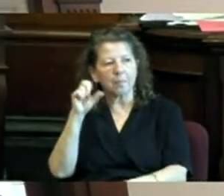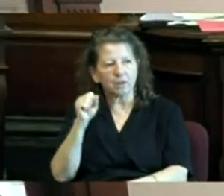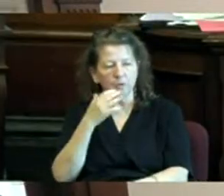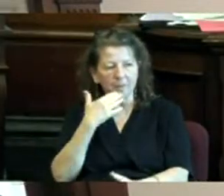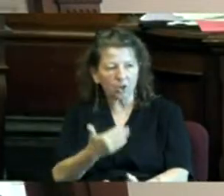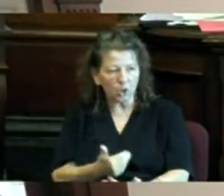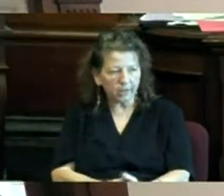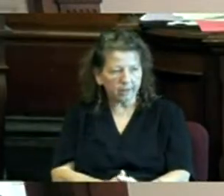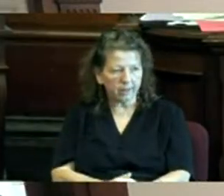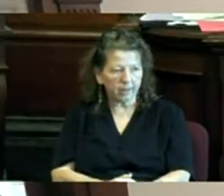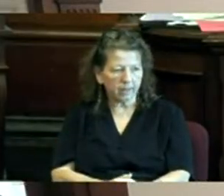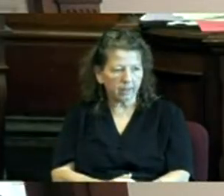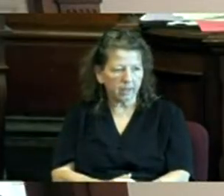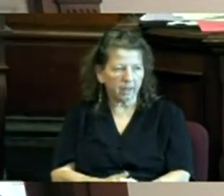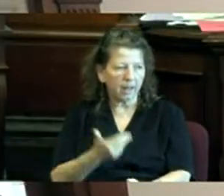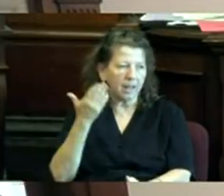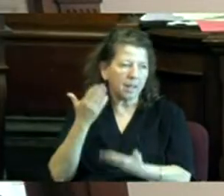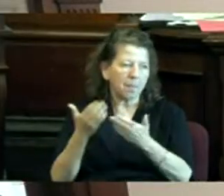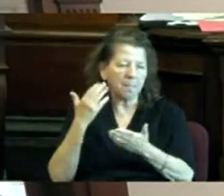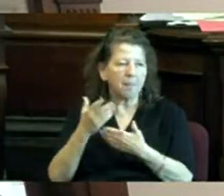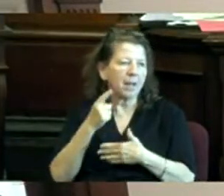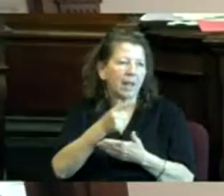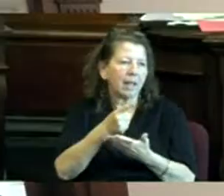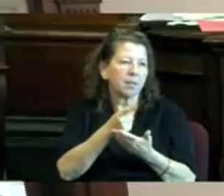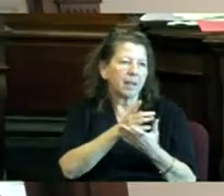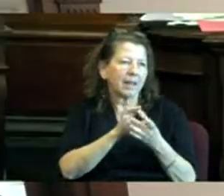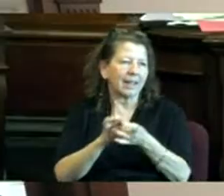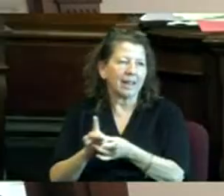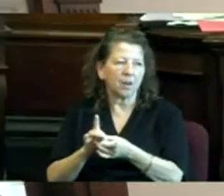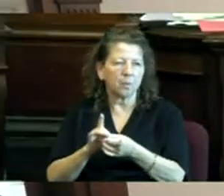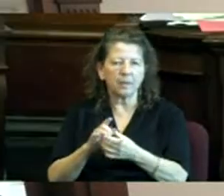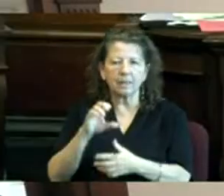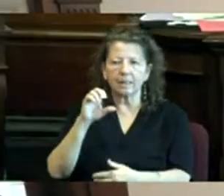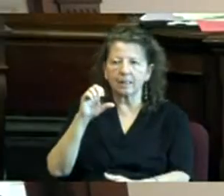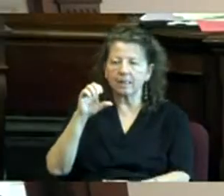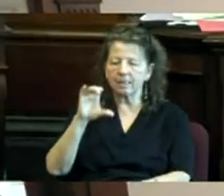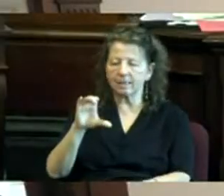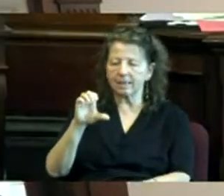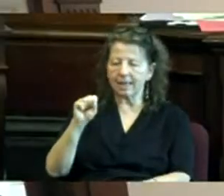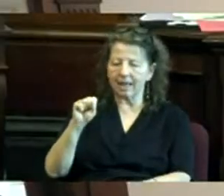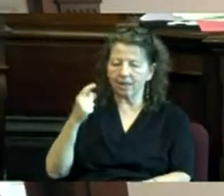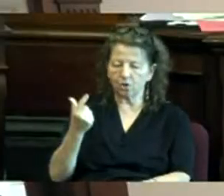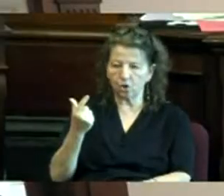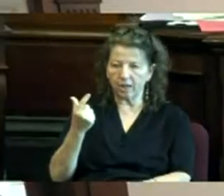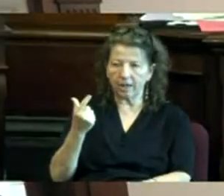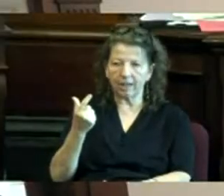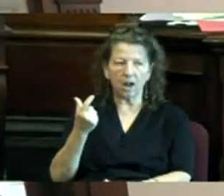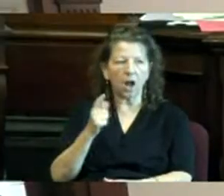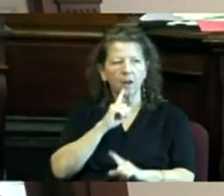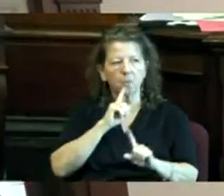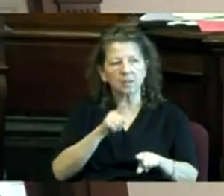across the country are using peers. You know, I, I'm you may